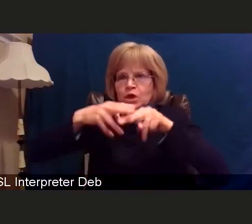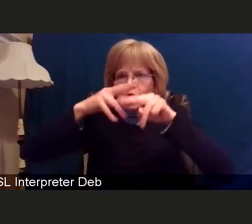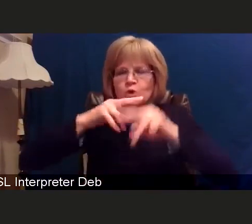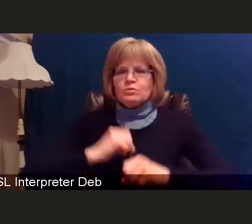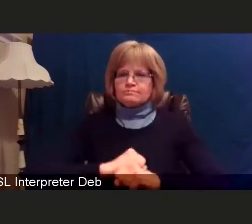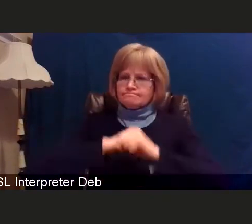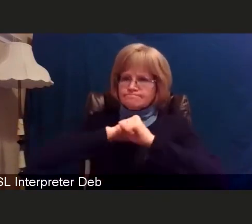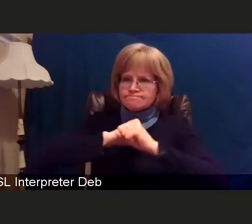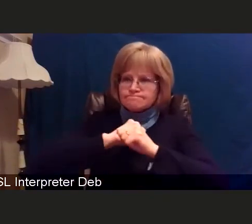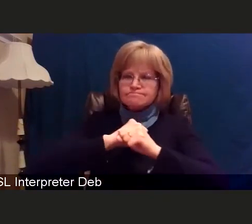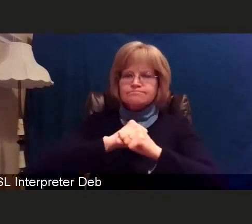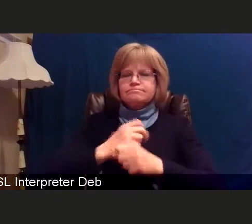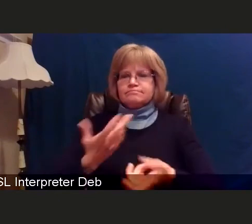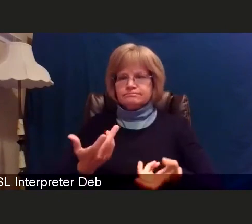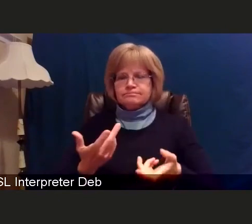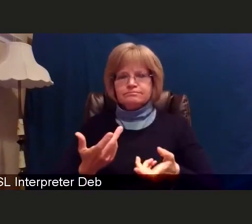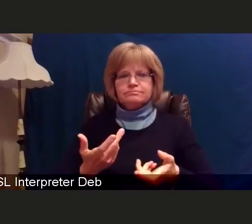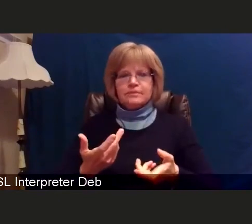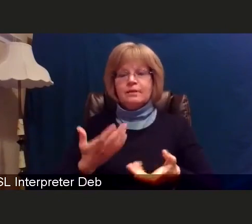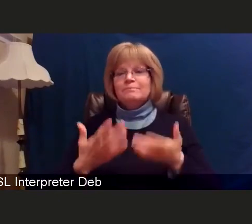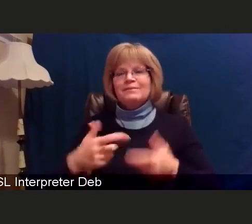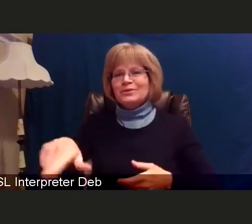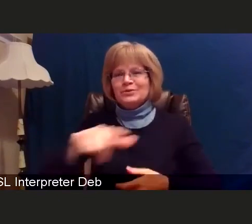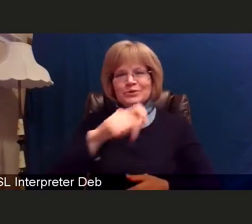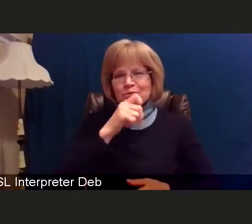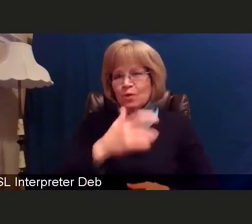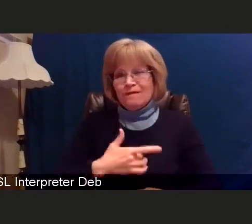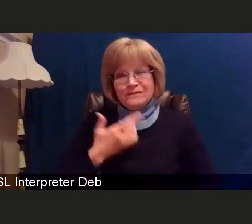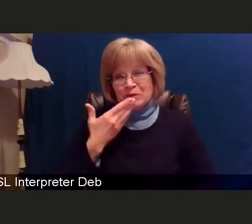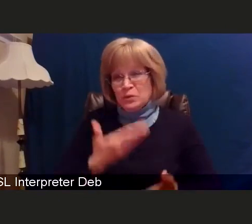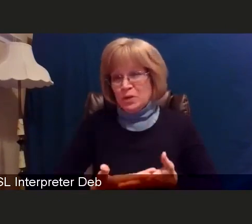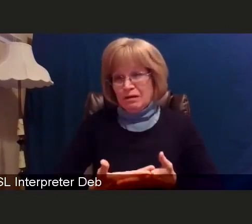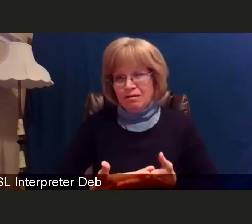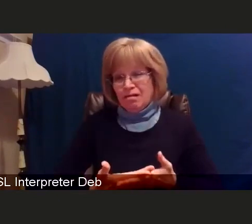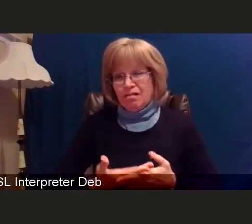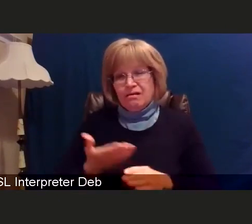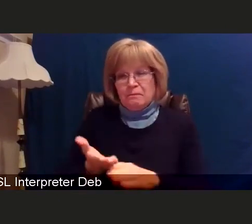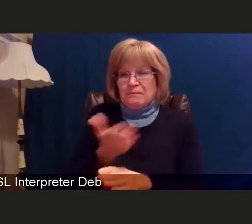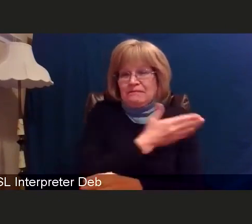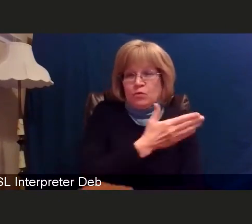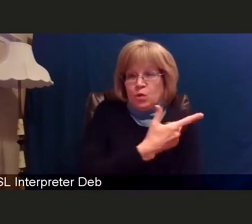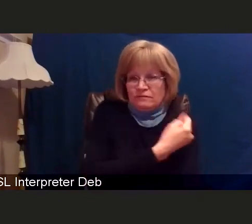and it's making you maybe not feel as well as you did the day or two before the vaccine